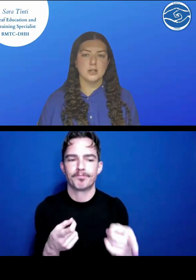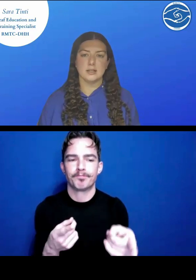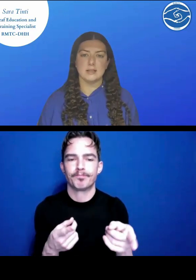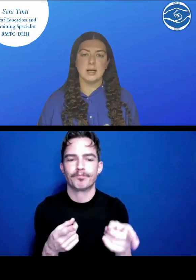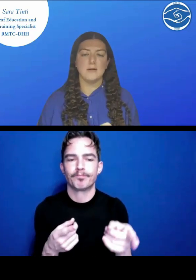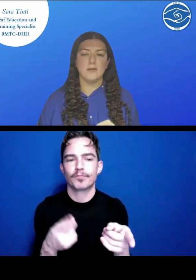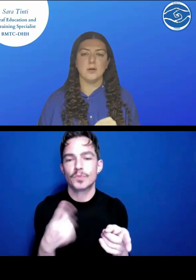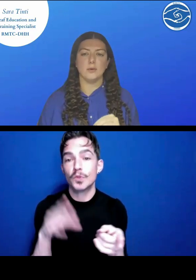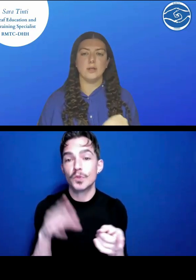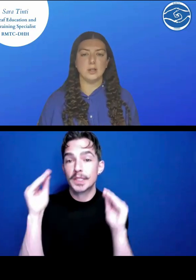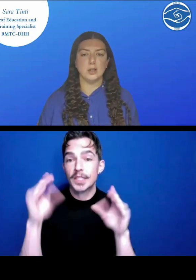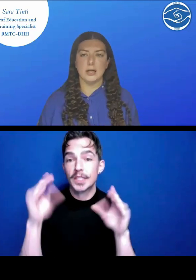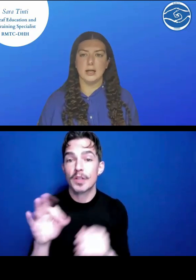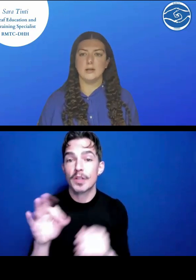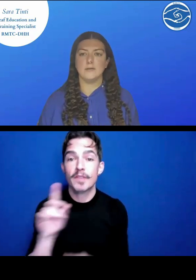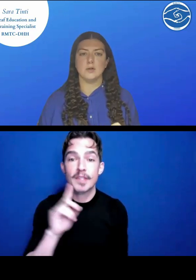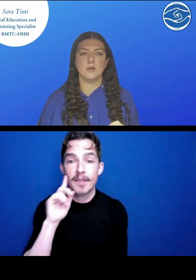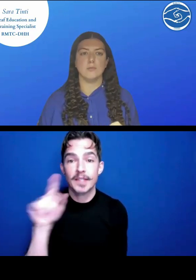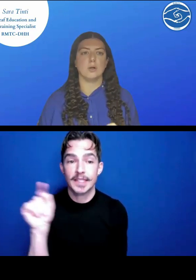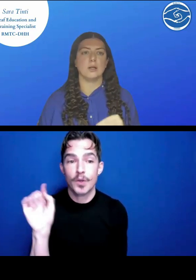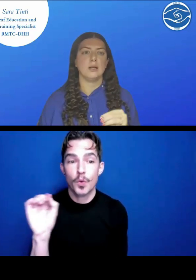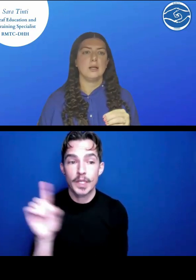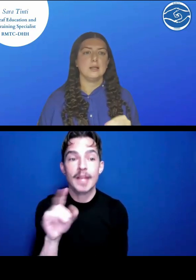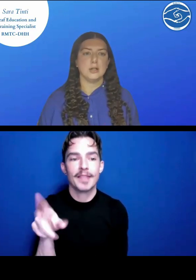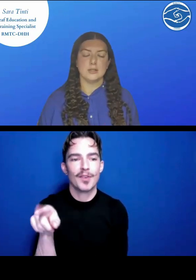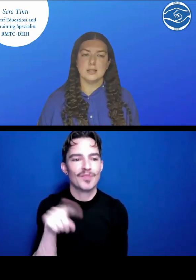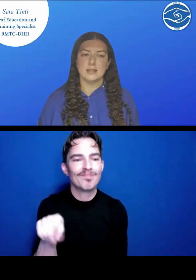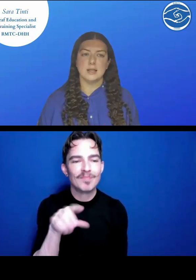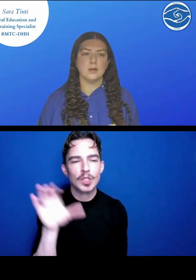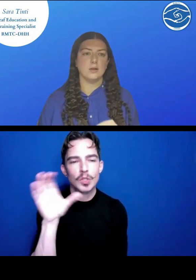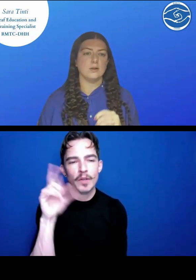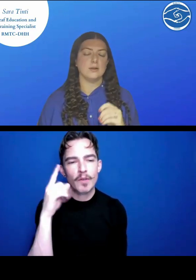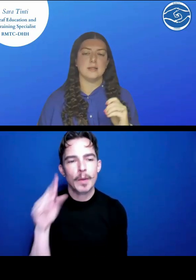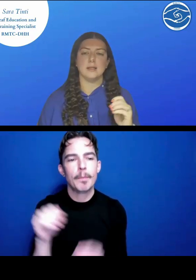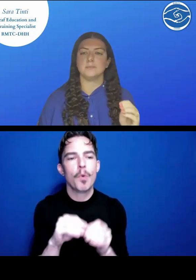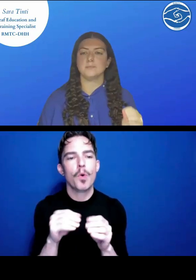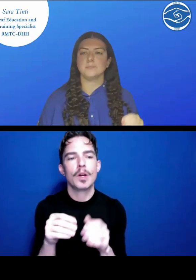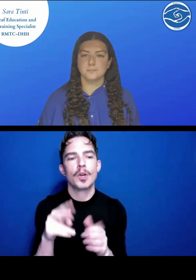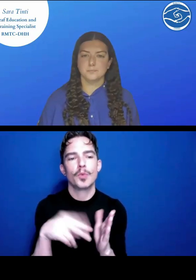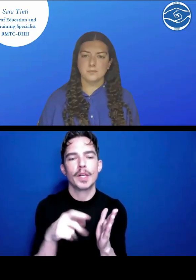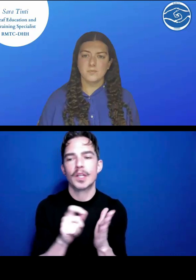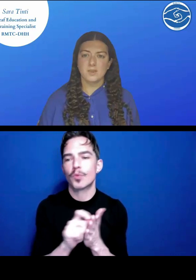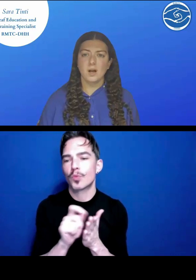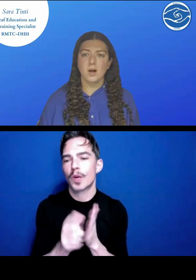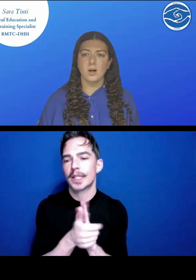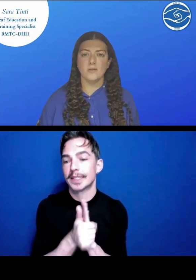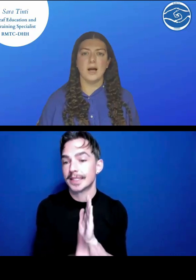teachers of the deaf that are really looking in for some more literacy skills and all of